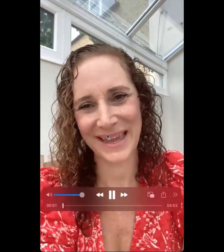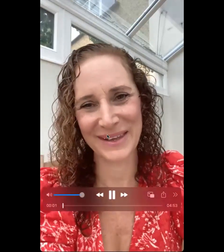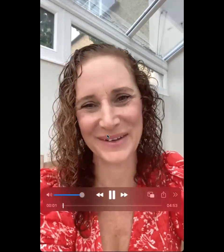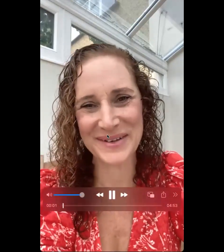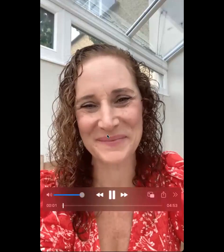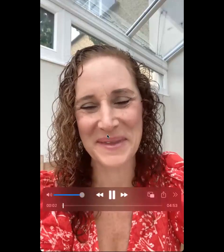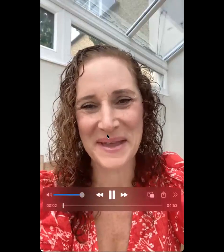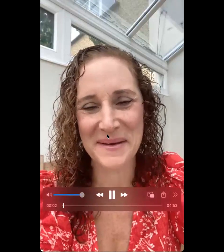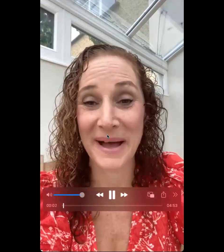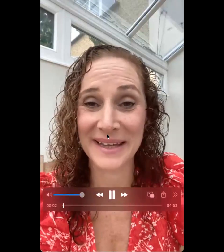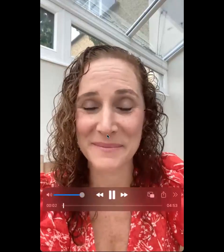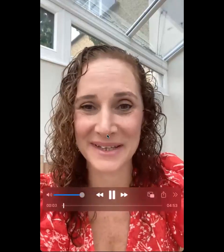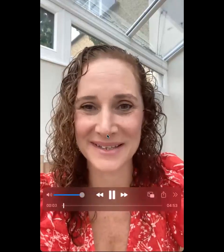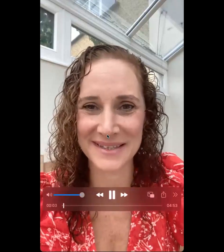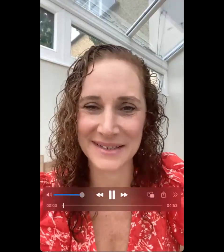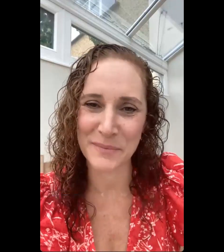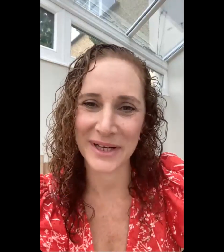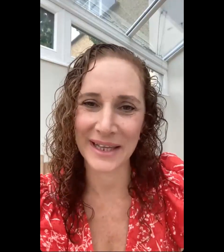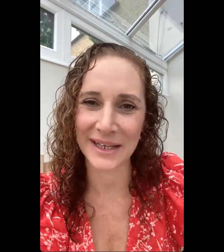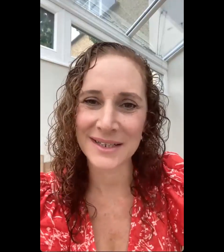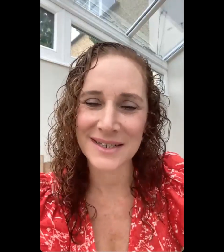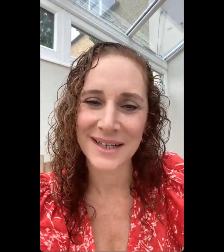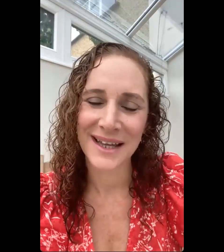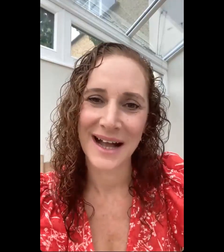Hello. My name is Debra Clelland.